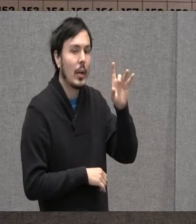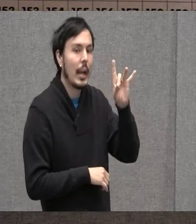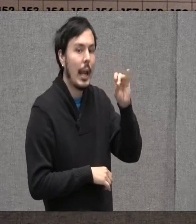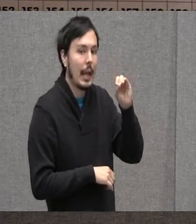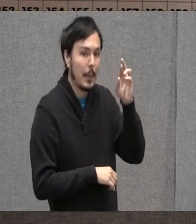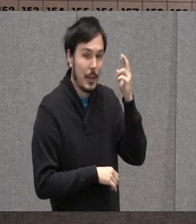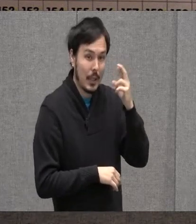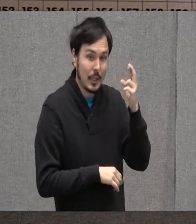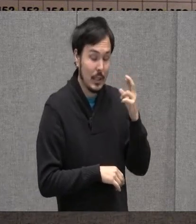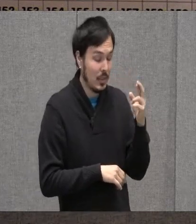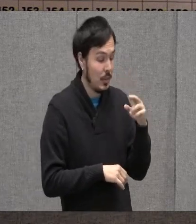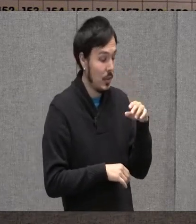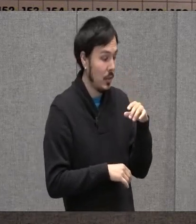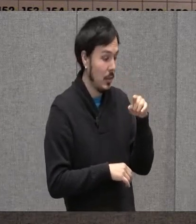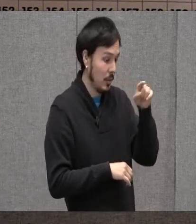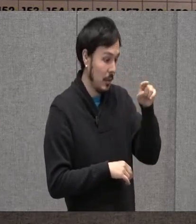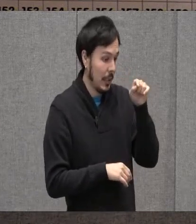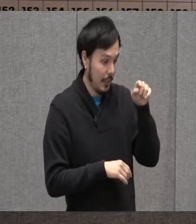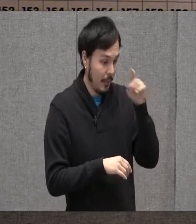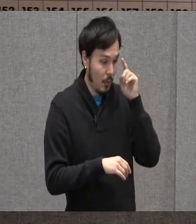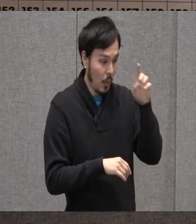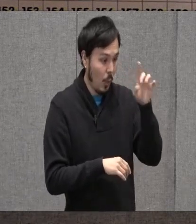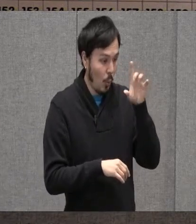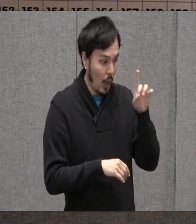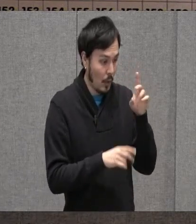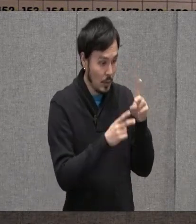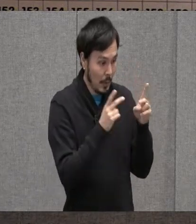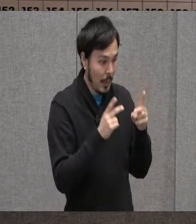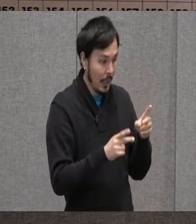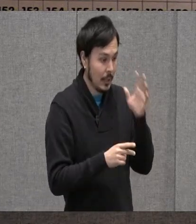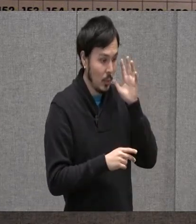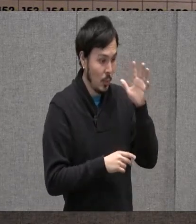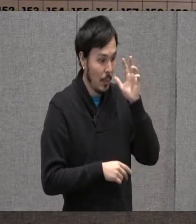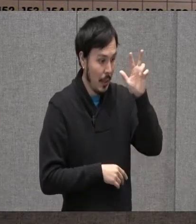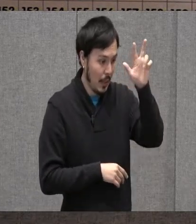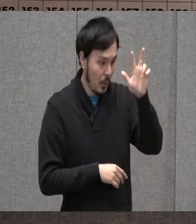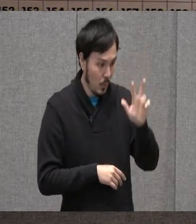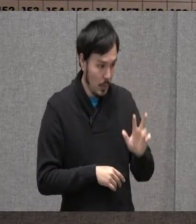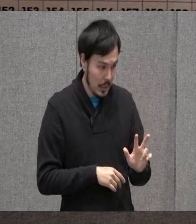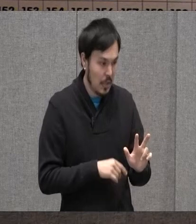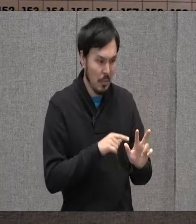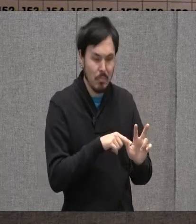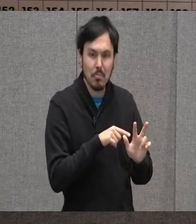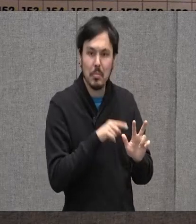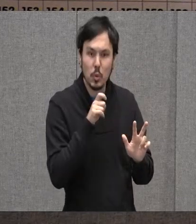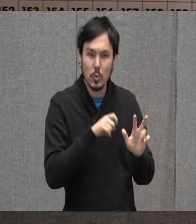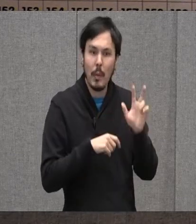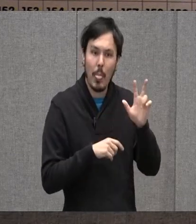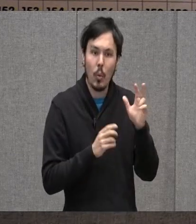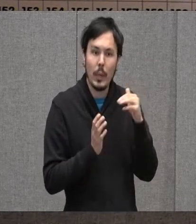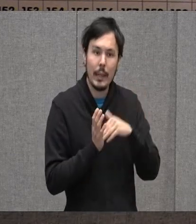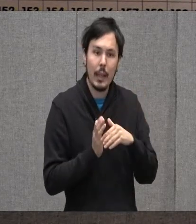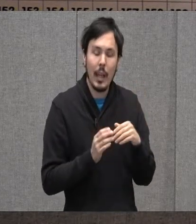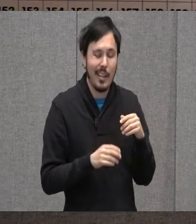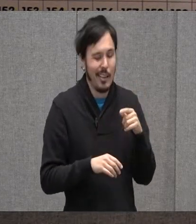and we have all 80s in that other spot. Let's count and see. So let's start up here together with 300.